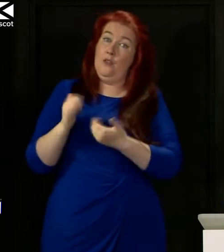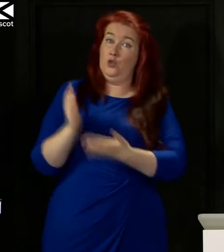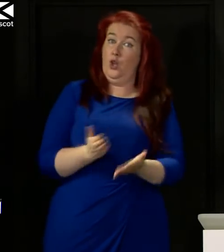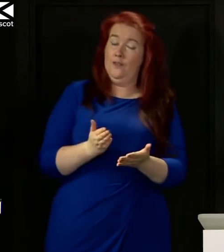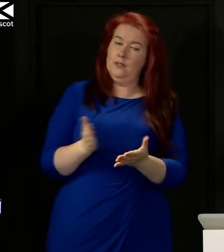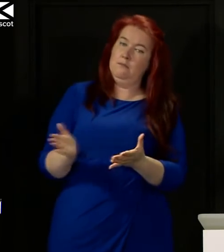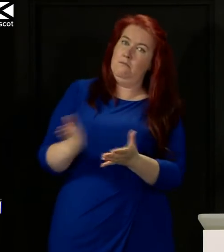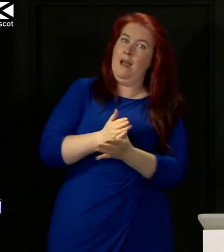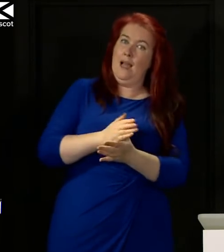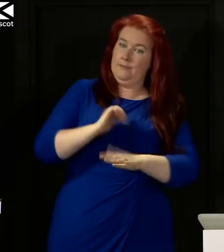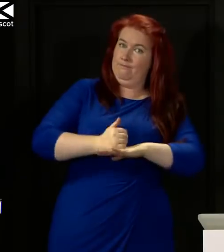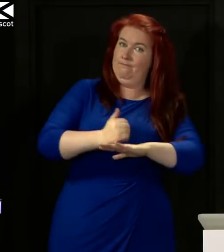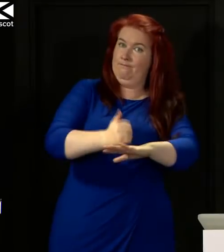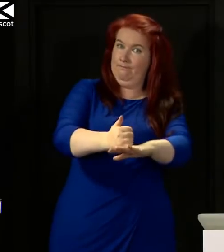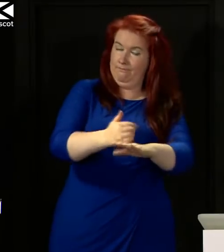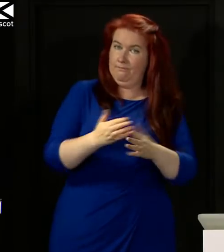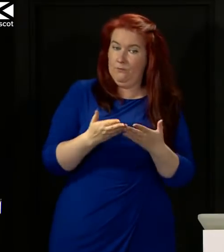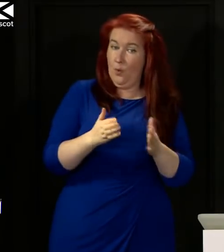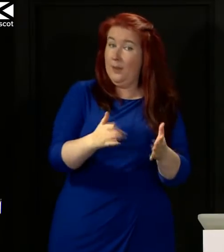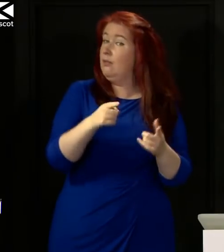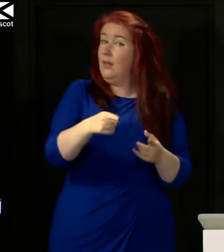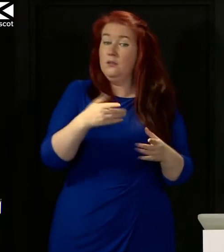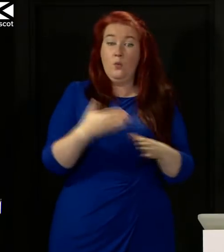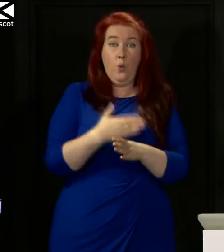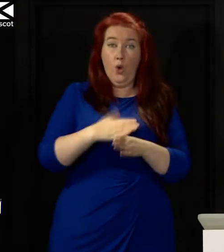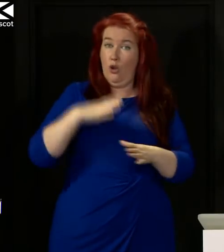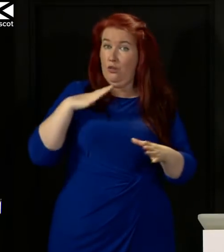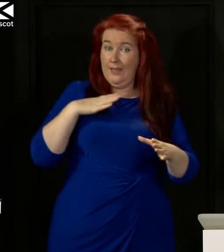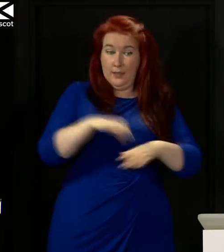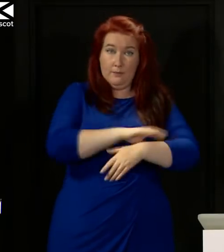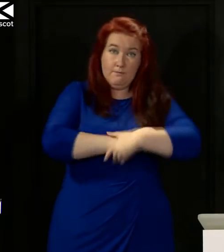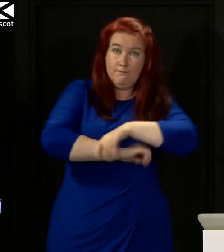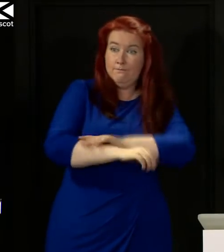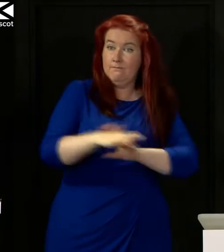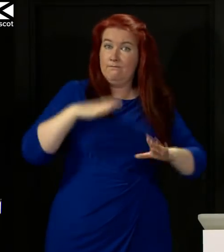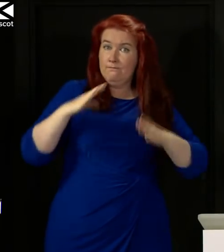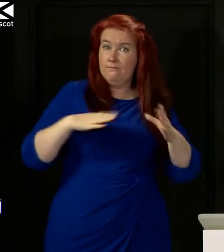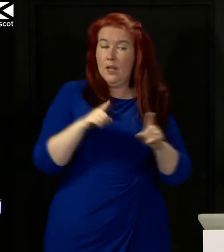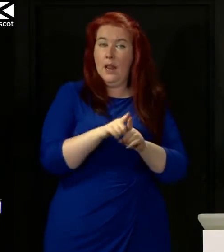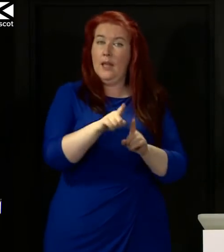to normal, that work is already under way in areas like cancer and elective surgery,